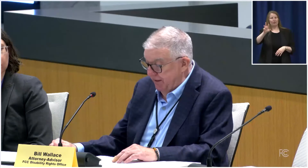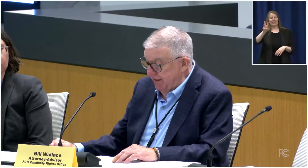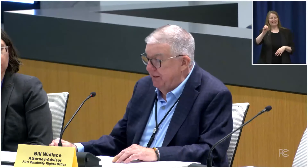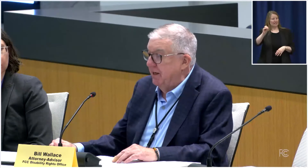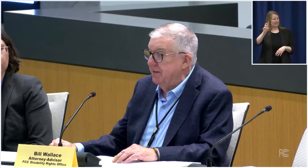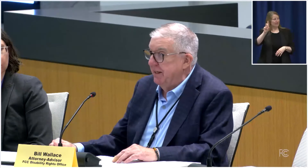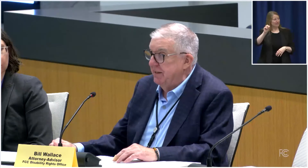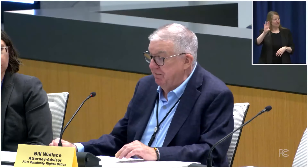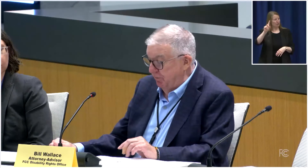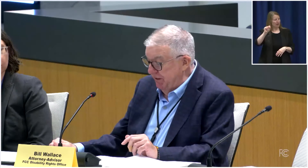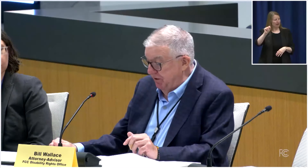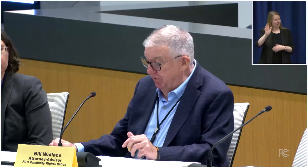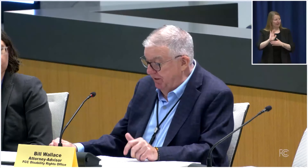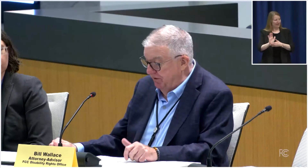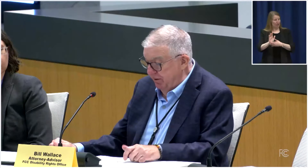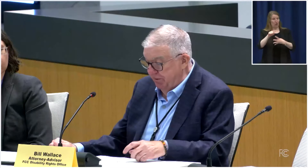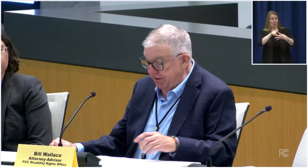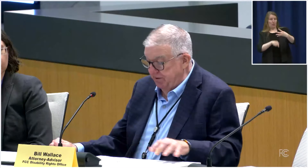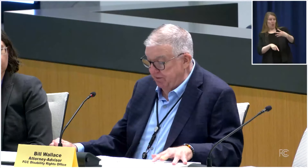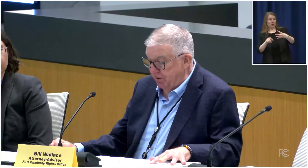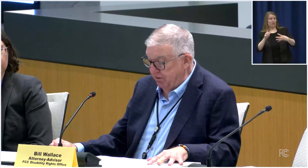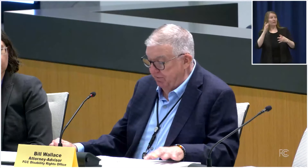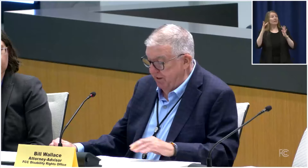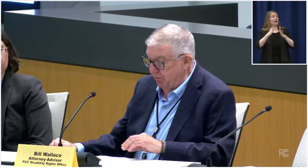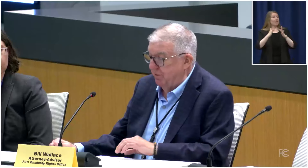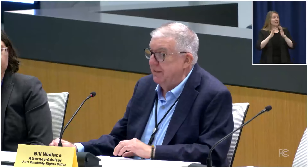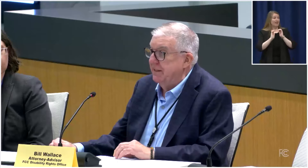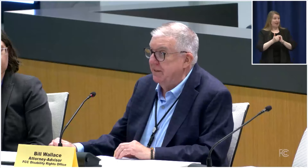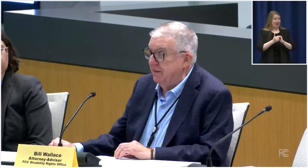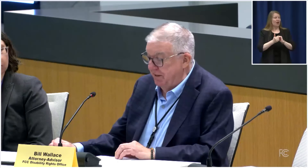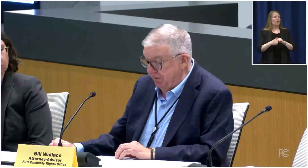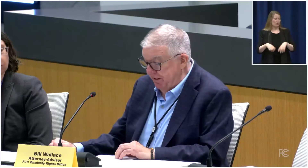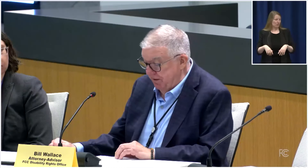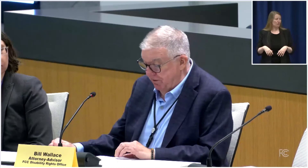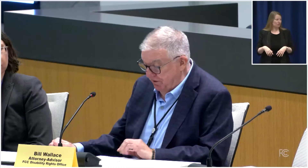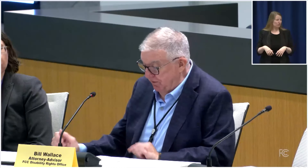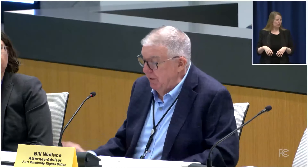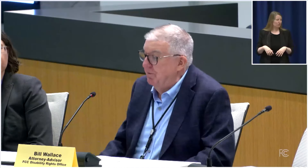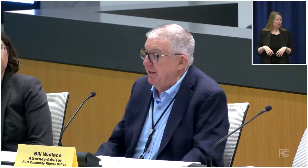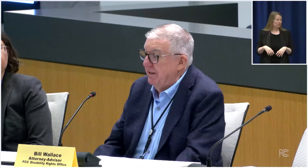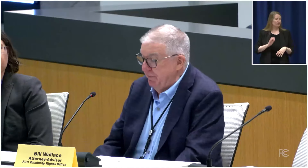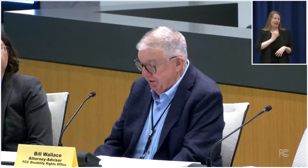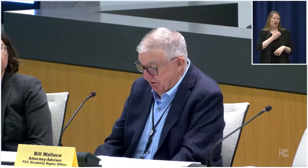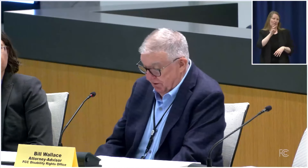COMMISSION HAS APPROVED FOUR ENTITIES TO PROVIDE DVC WITH DIRECTORY ACCESS.